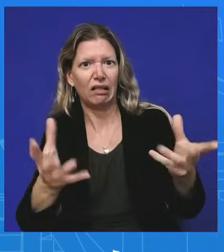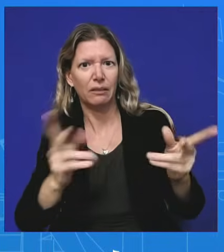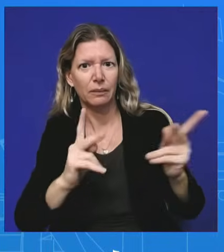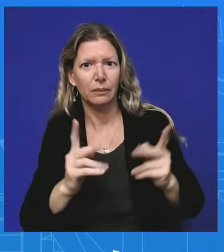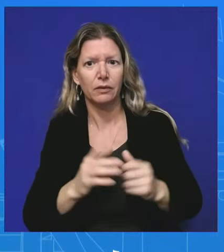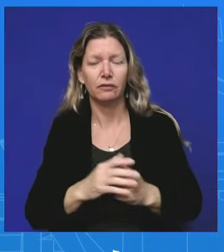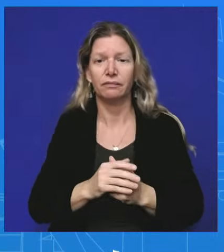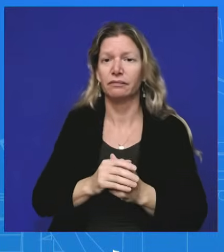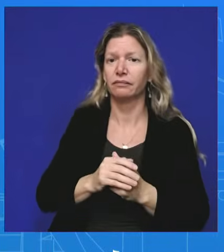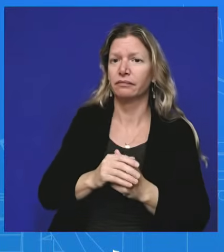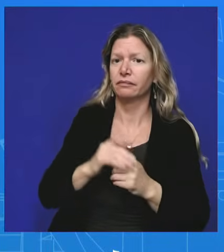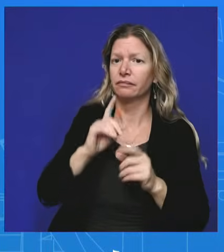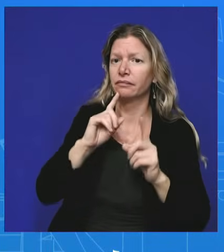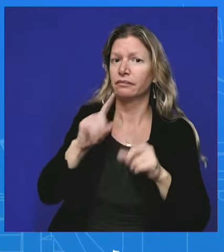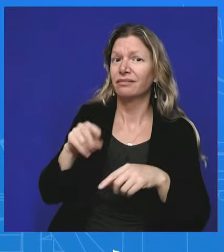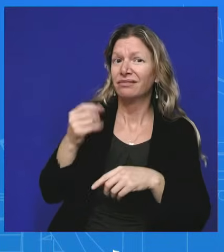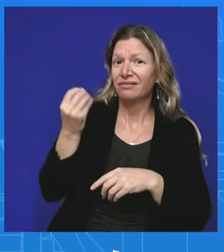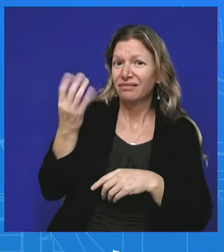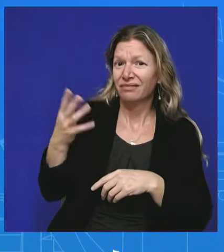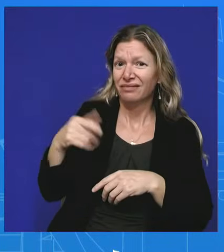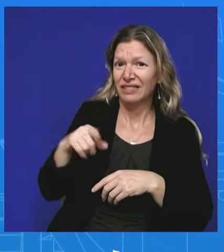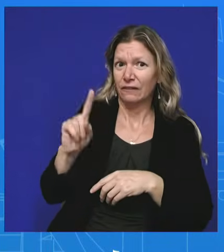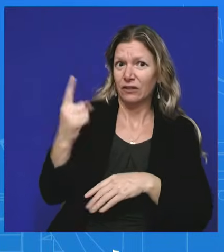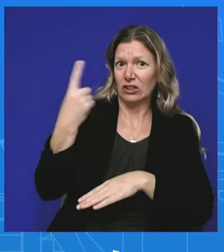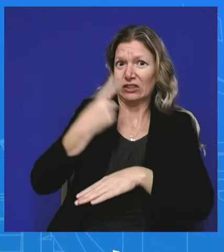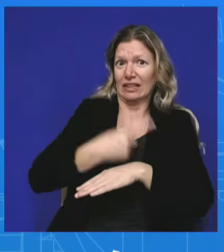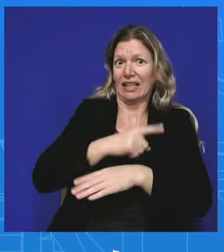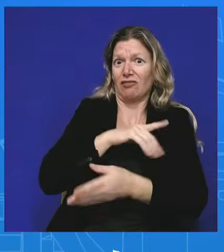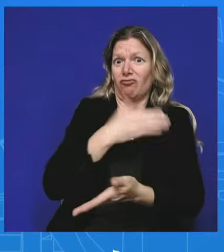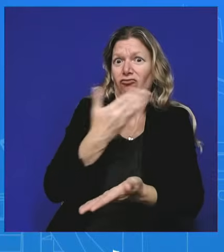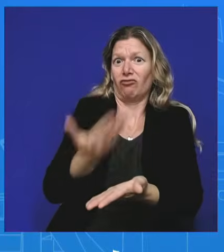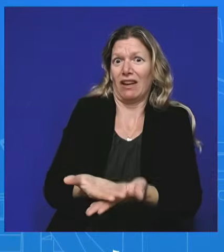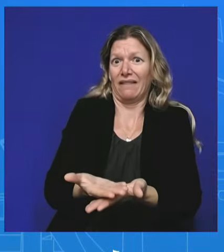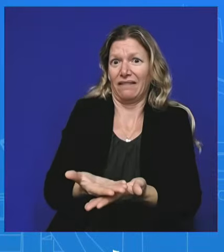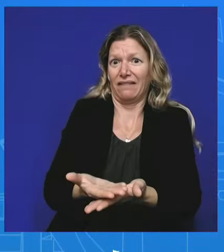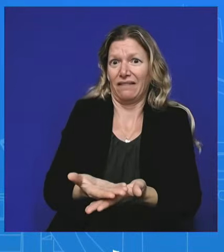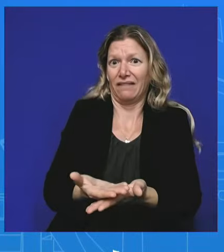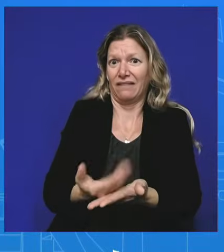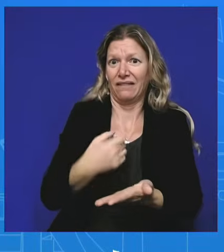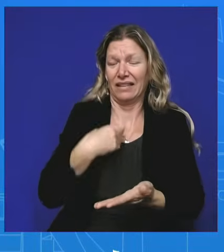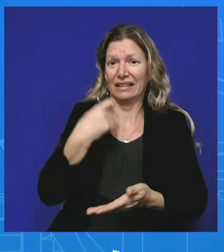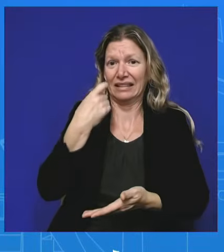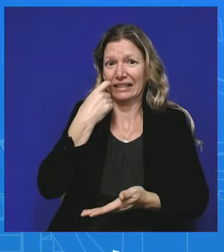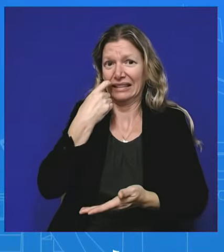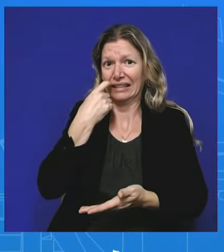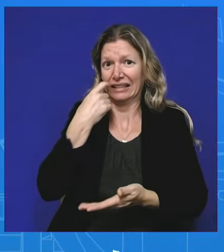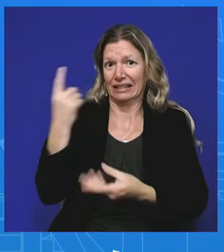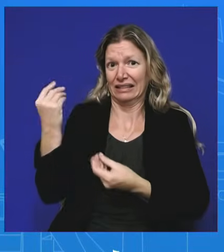just before I came on out here that some of that aid was already moving into Gaza. That's pretty impressive for day one -- just day one.